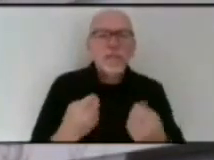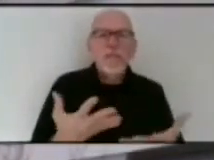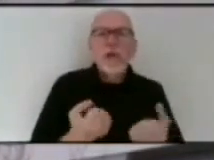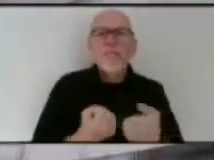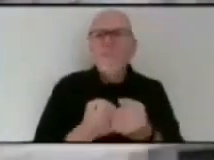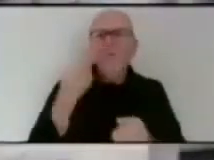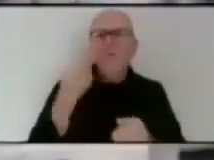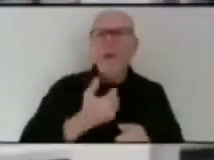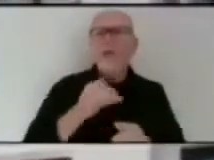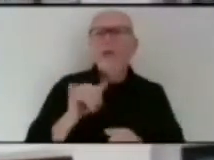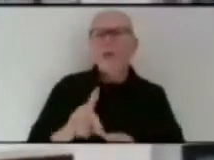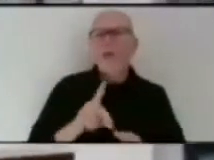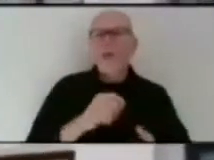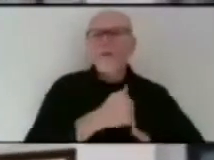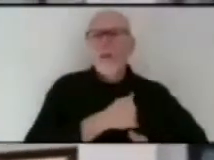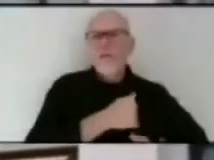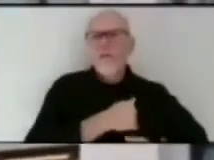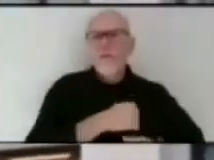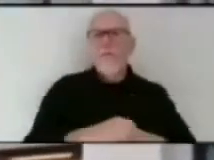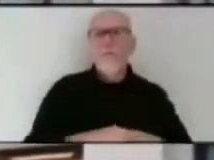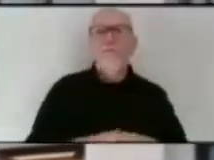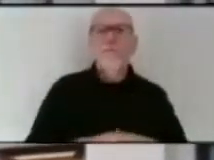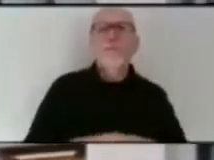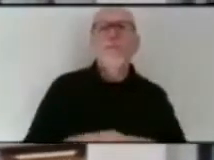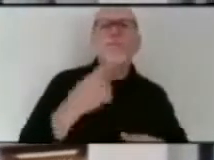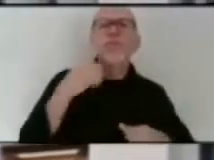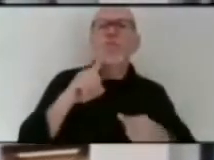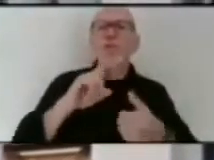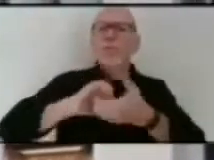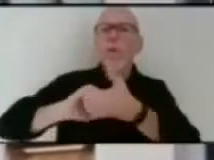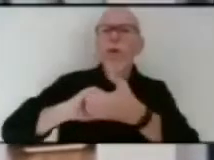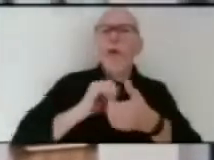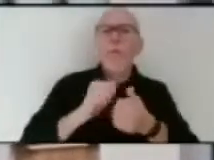Through key partnerships with federal, state, local and nonprofit